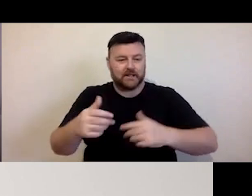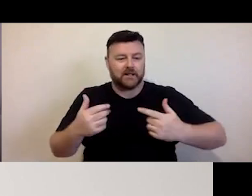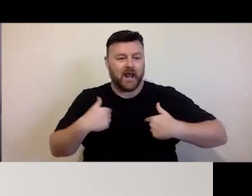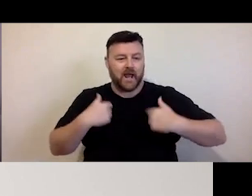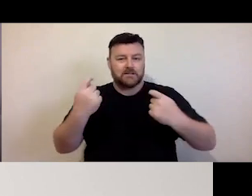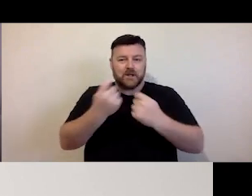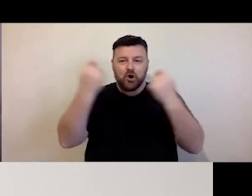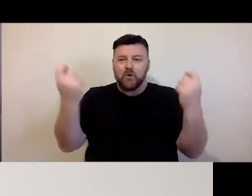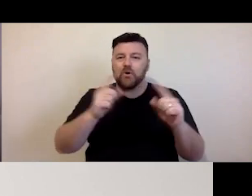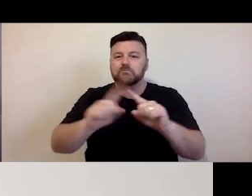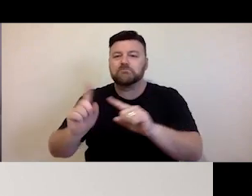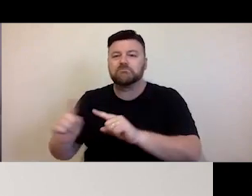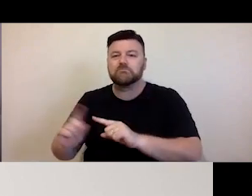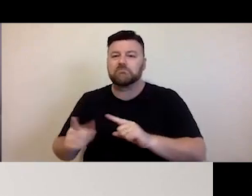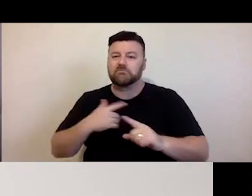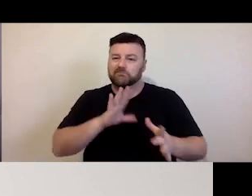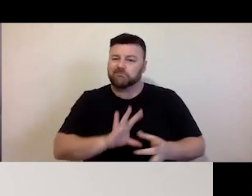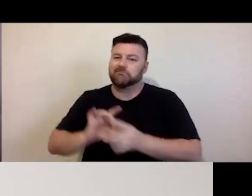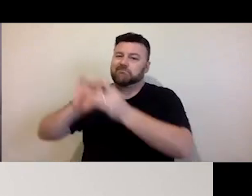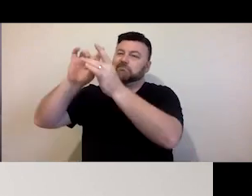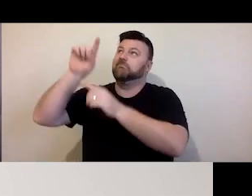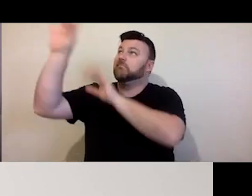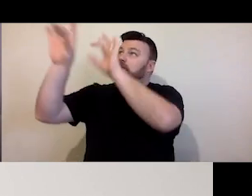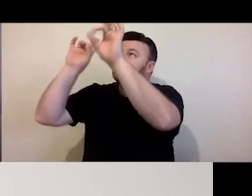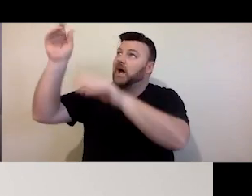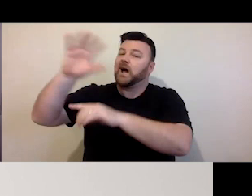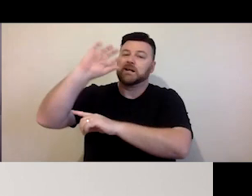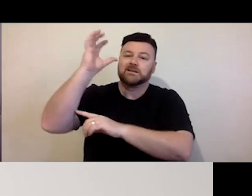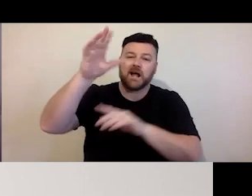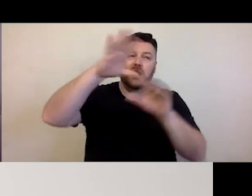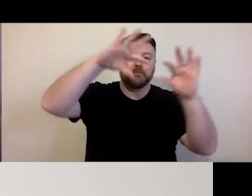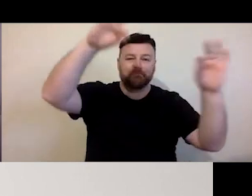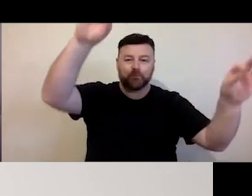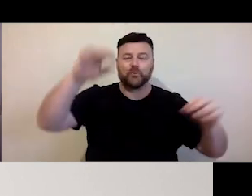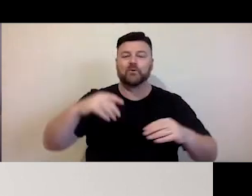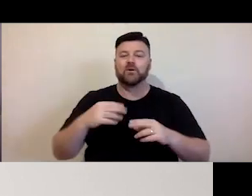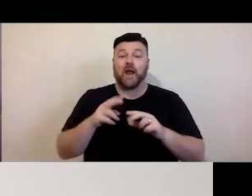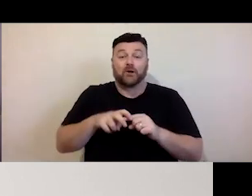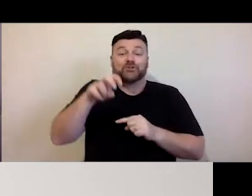occasions. And then fast forward - I told you I would be quick - fast